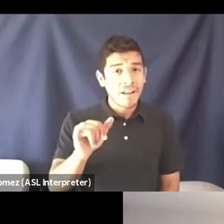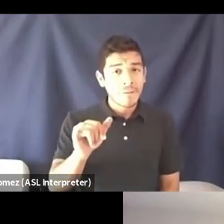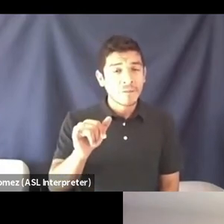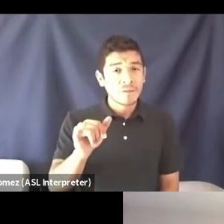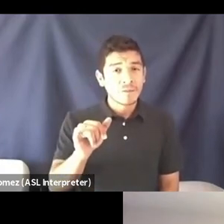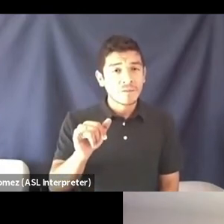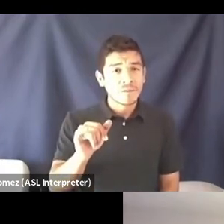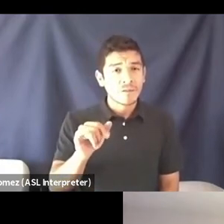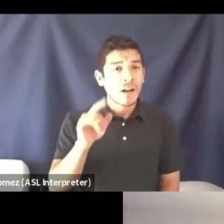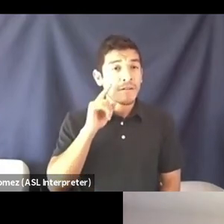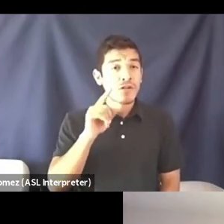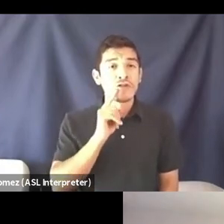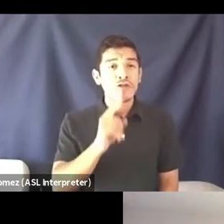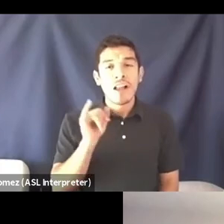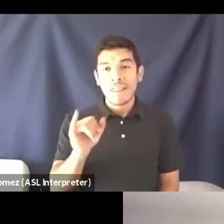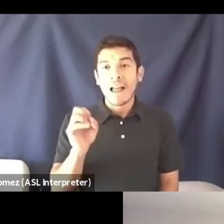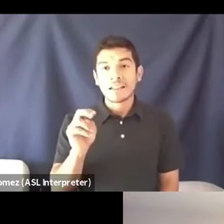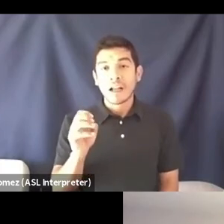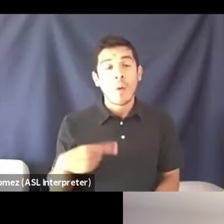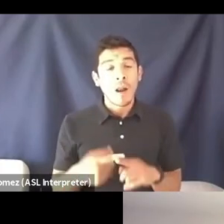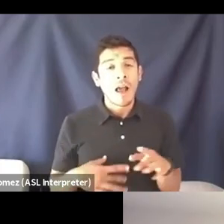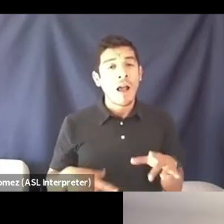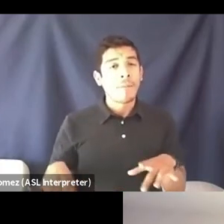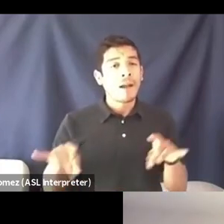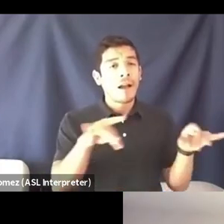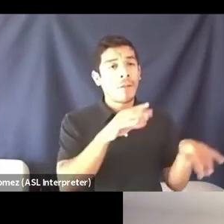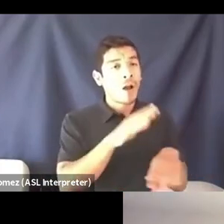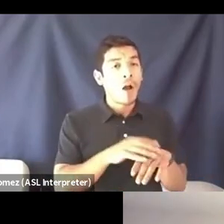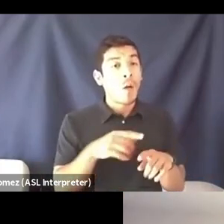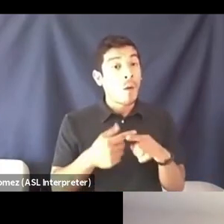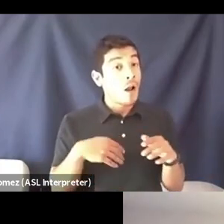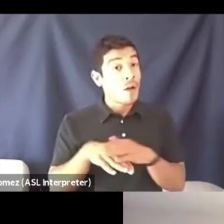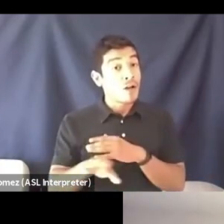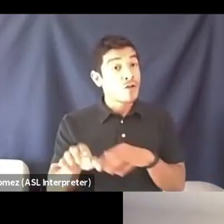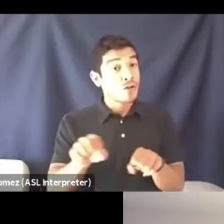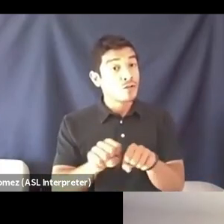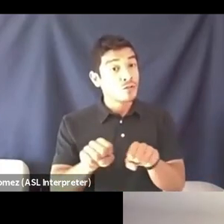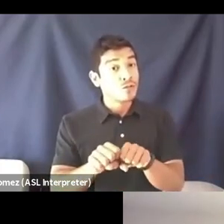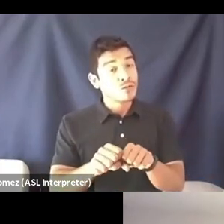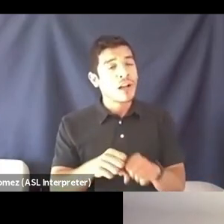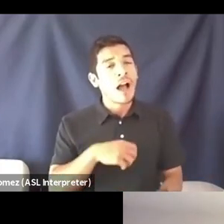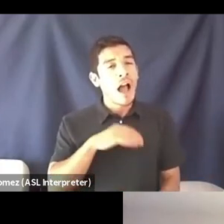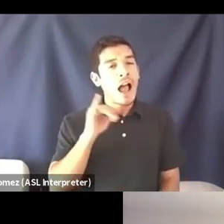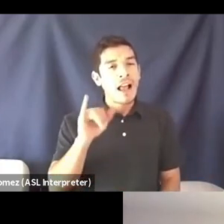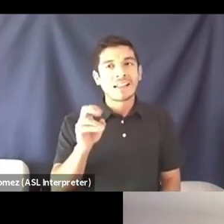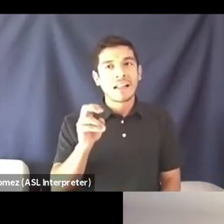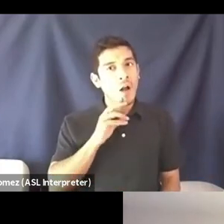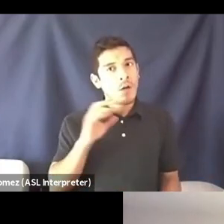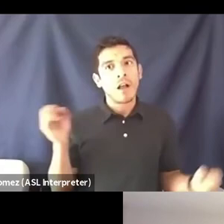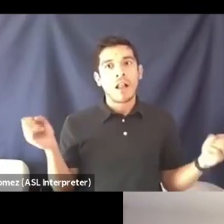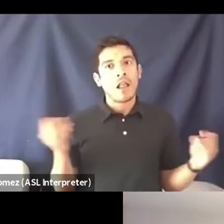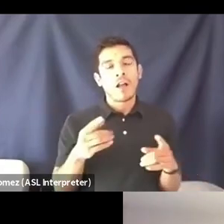for sure that scene was what I picked up on. Where like, if I was in your shoes, that is the scene I would be terrified that they would be like,